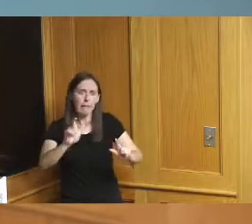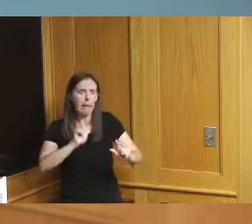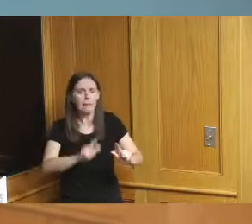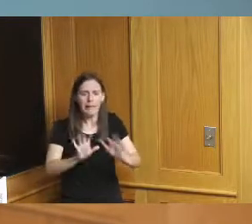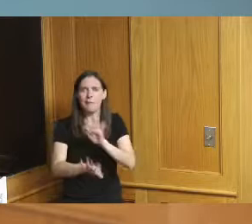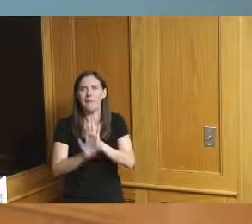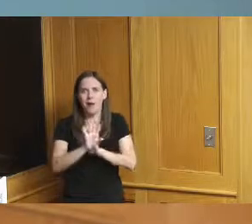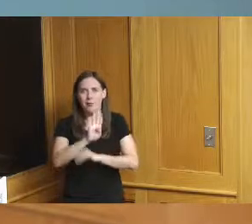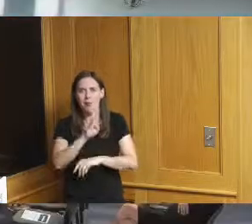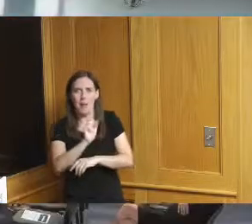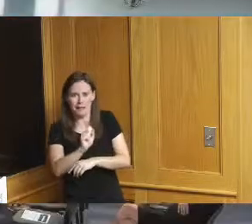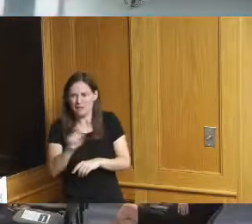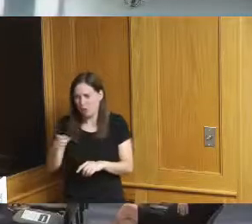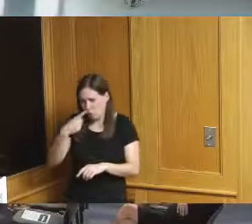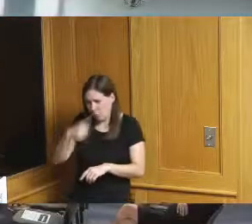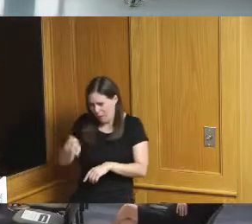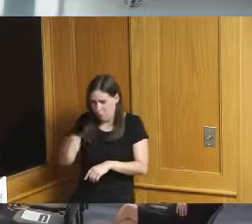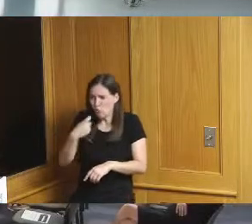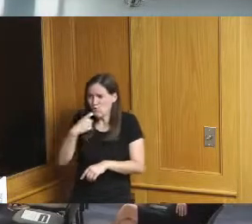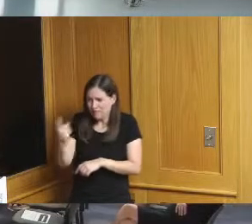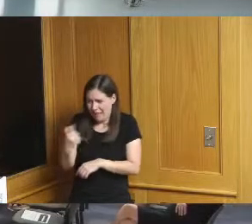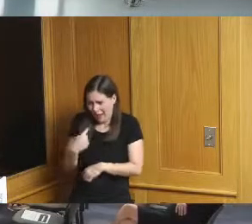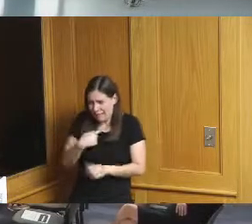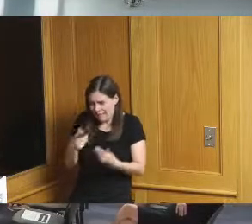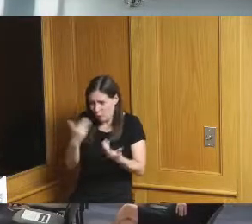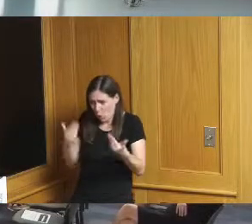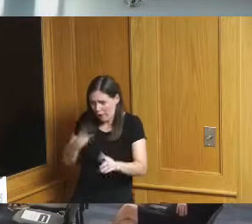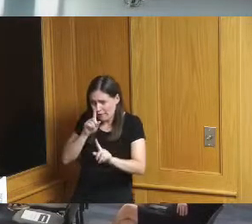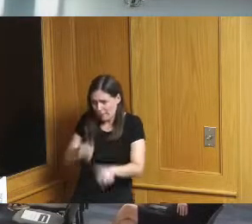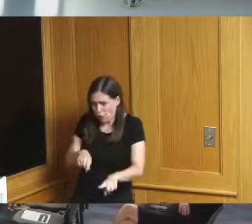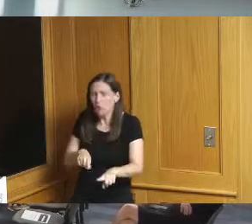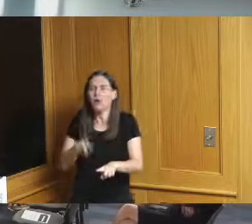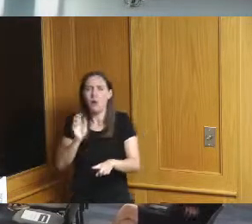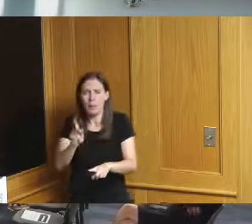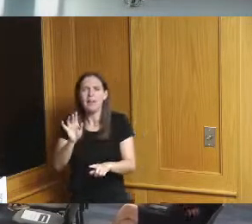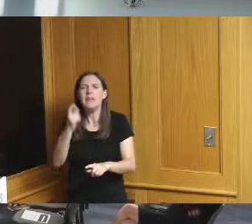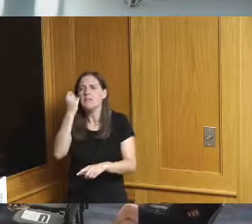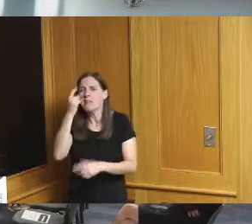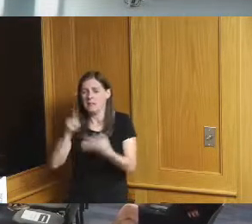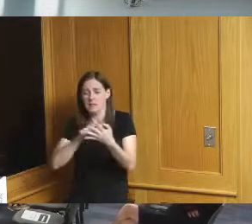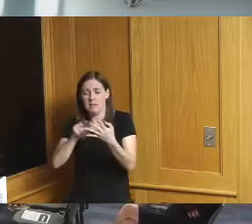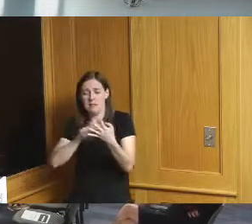I'd like to answer that question that you just asked so in the middle of of july we were actually